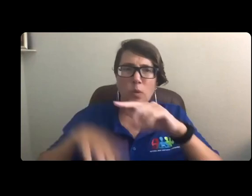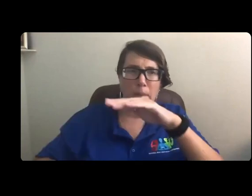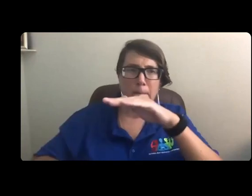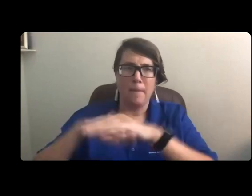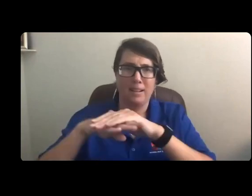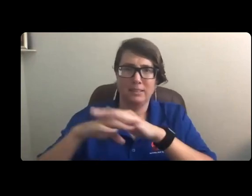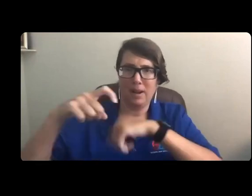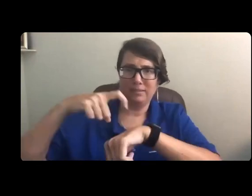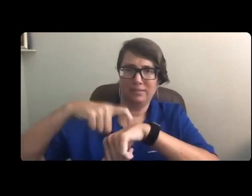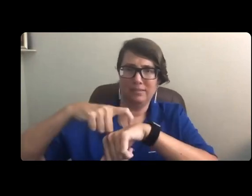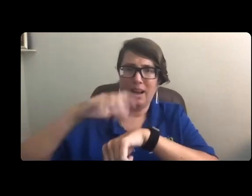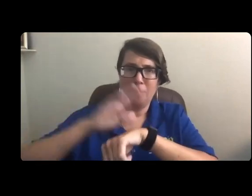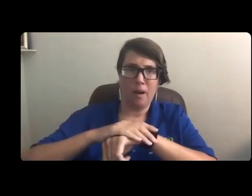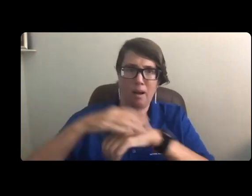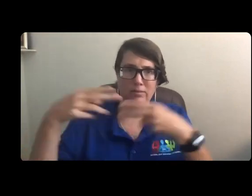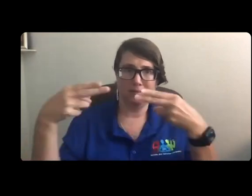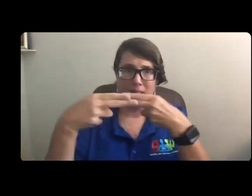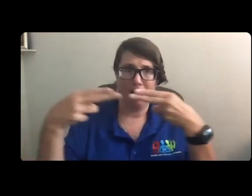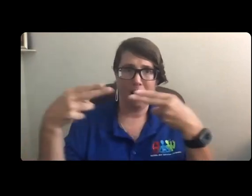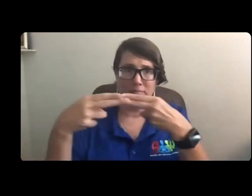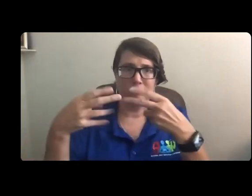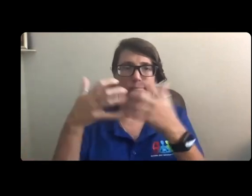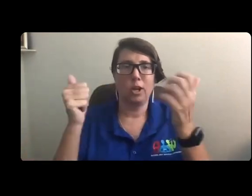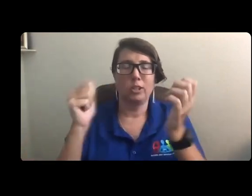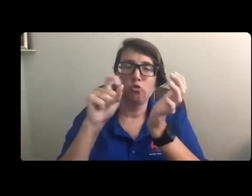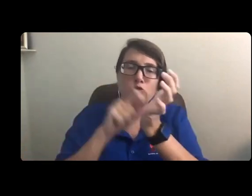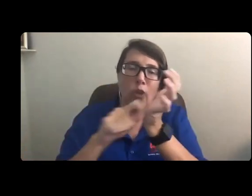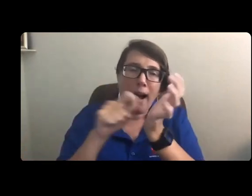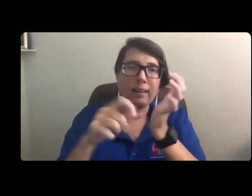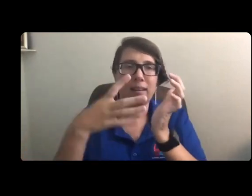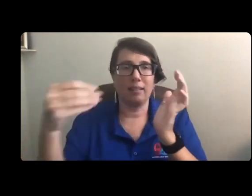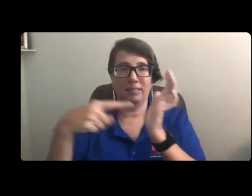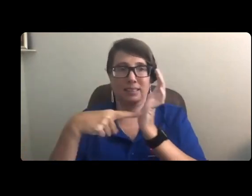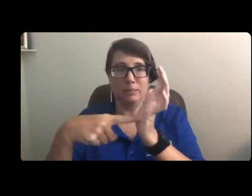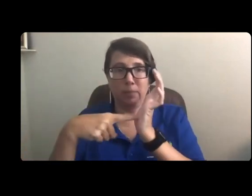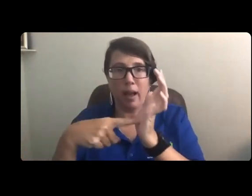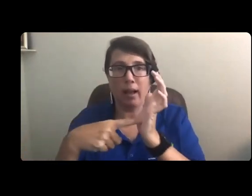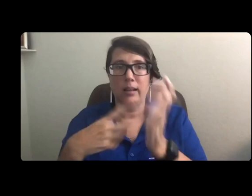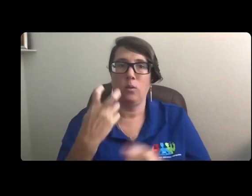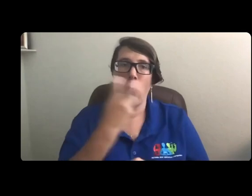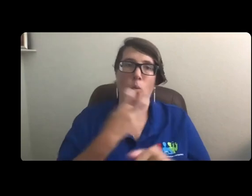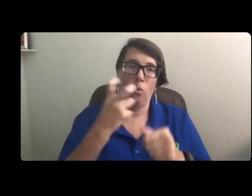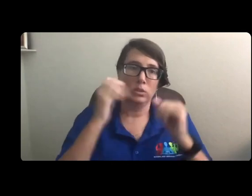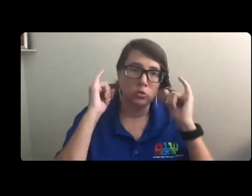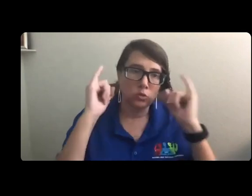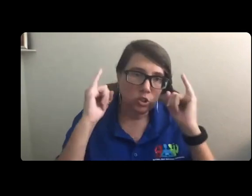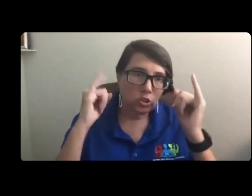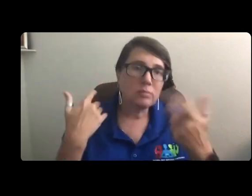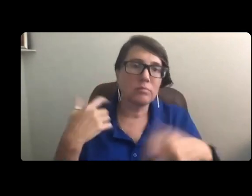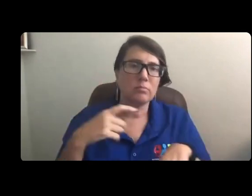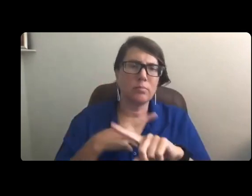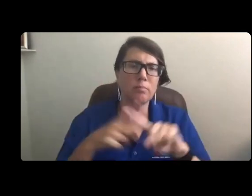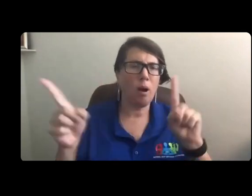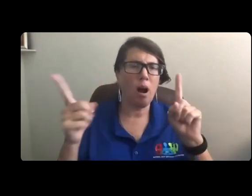You talked about the need for maximizing the time on slides, such as writing